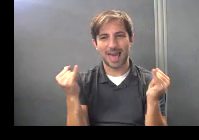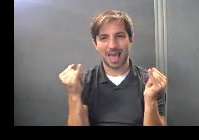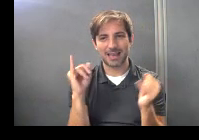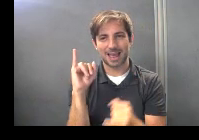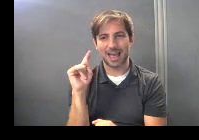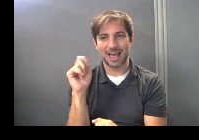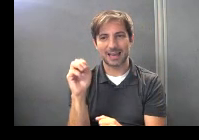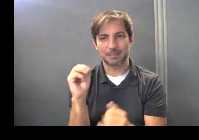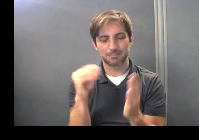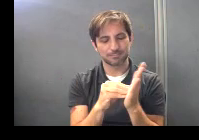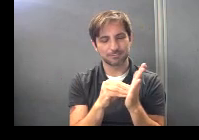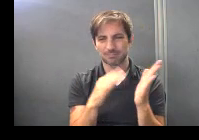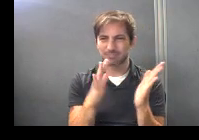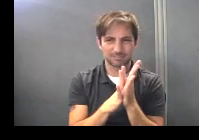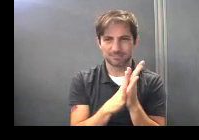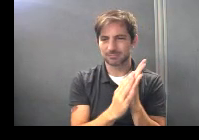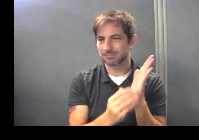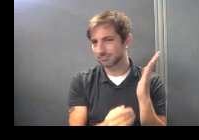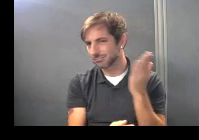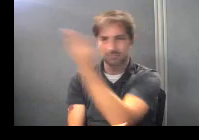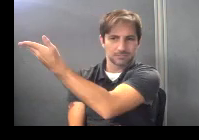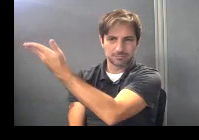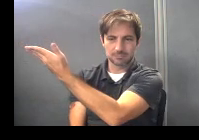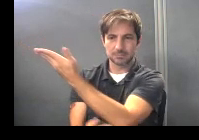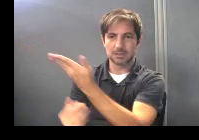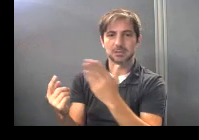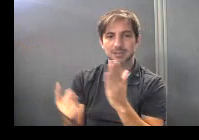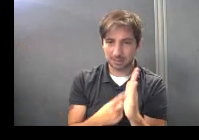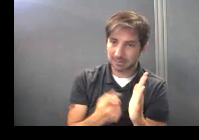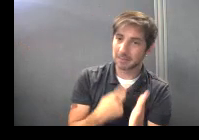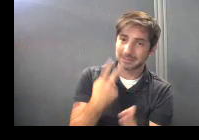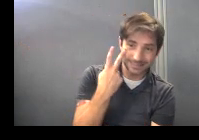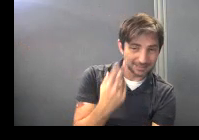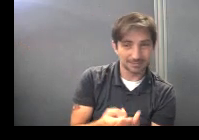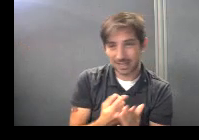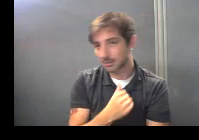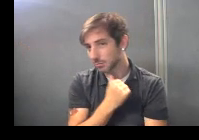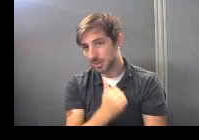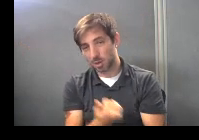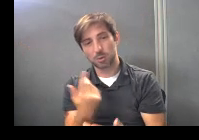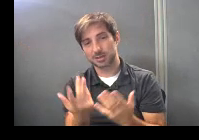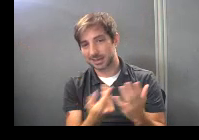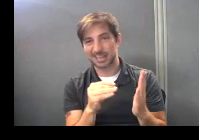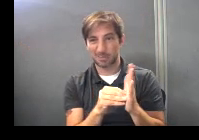GRANT APPLICATIONS. SOMETIMES WE SEE IT. SOMETIMES WE DON'T. YOU NEED TO INCLUDE IT SO IT CAN BE BUDGETED